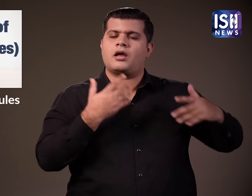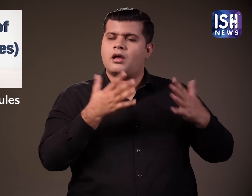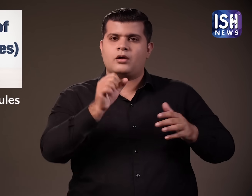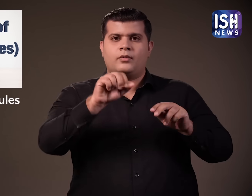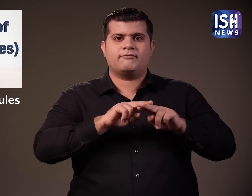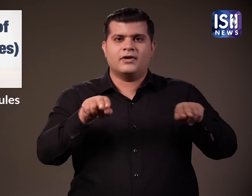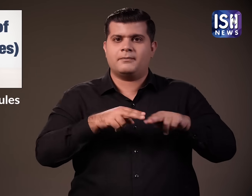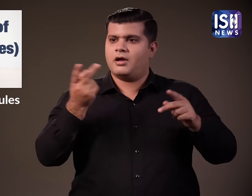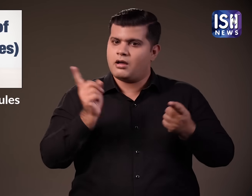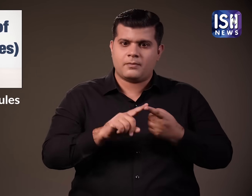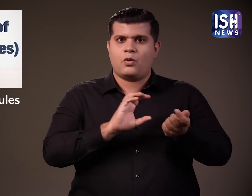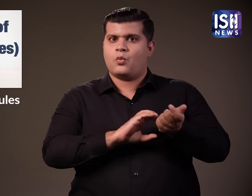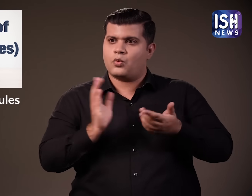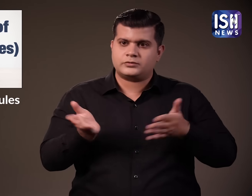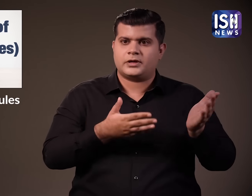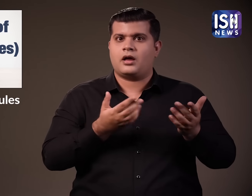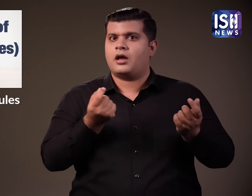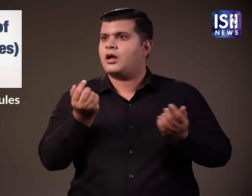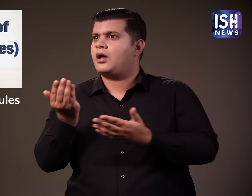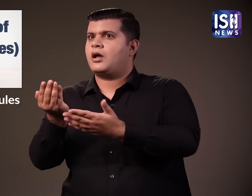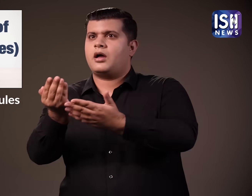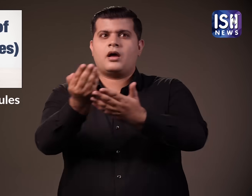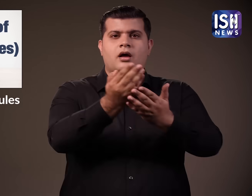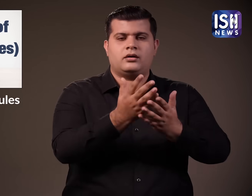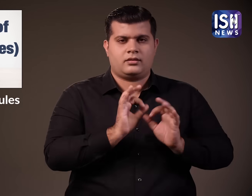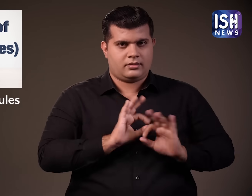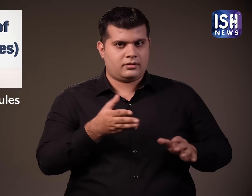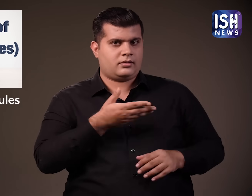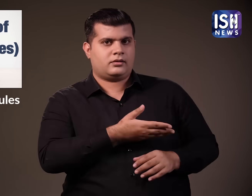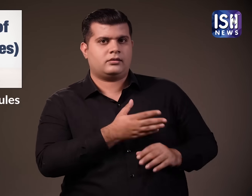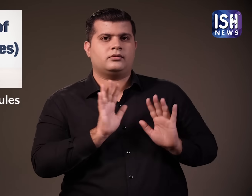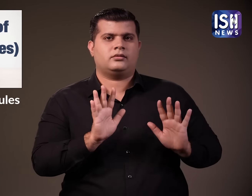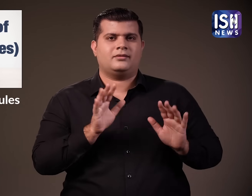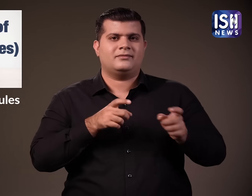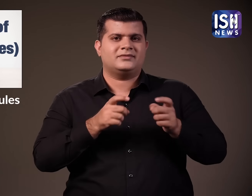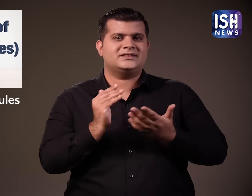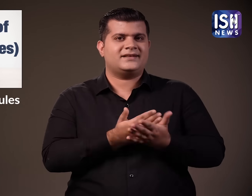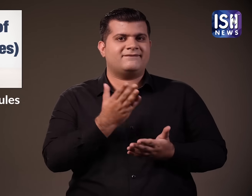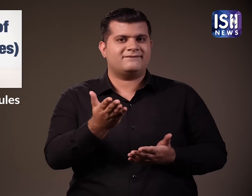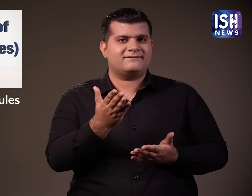If your family faces an emergency, you won't need to seek help from others as you already have your savings.